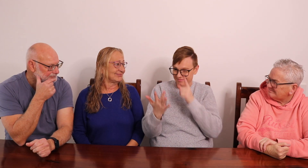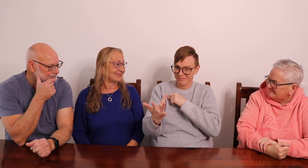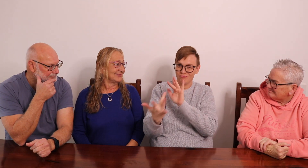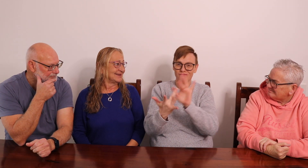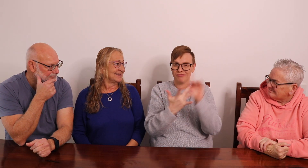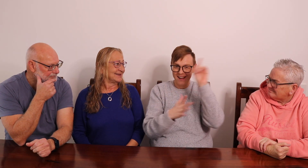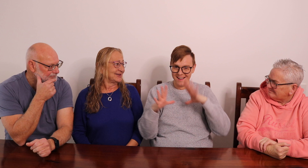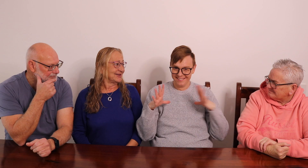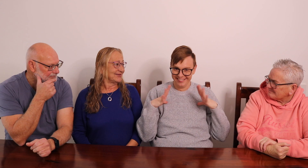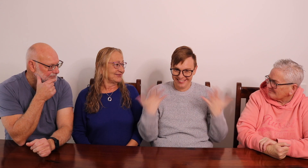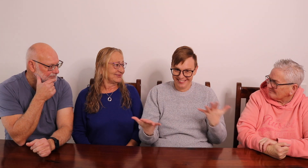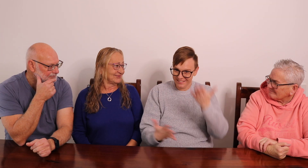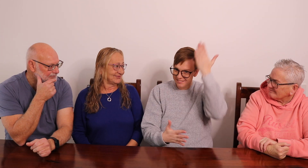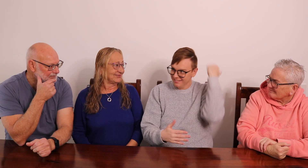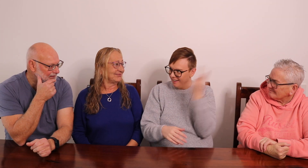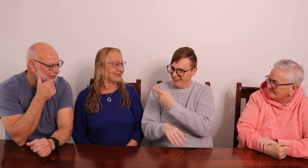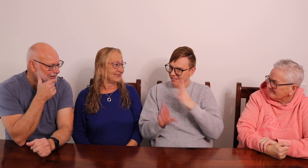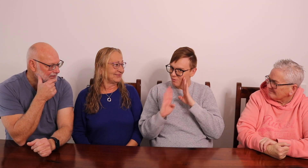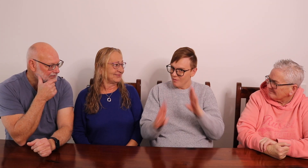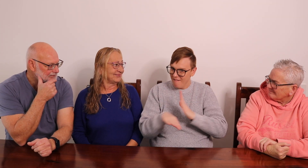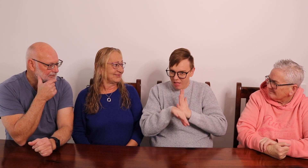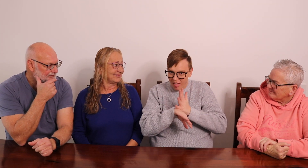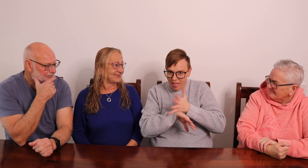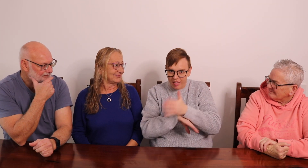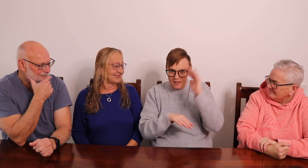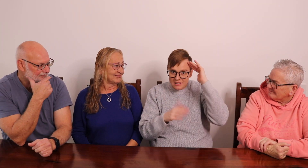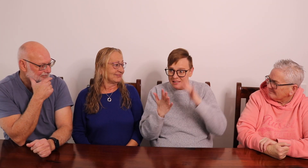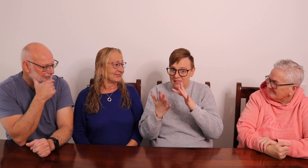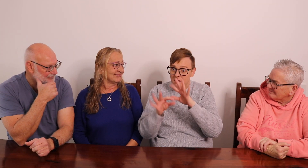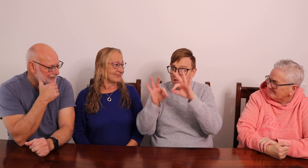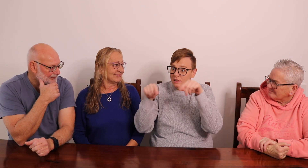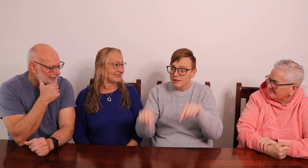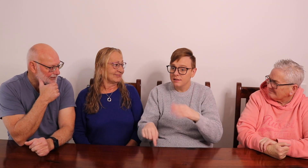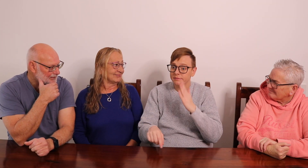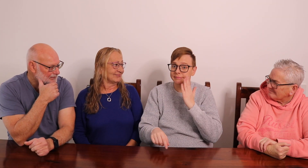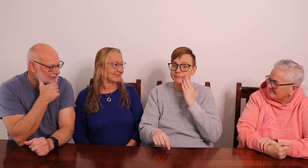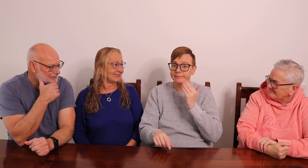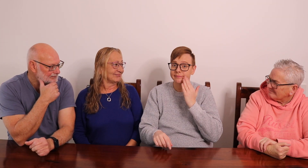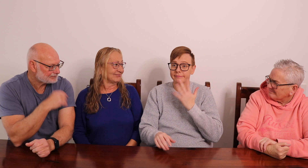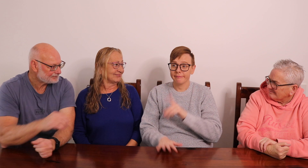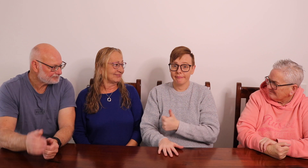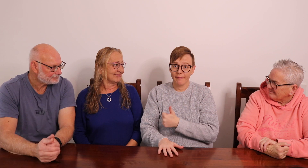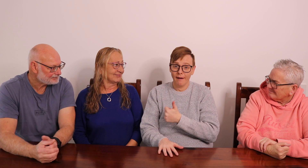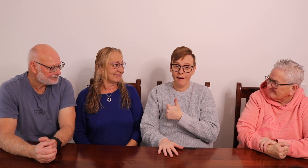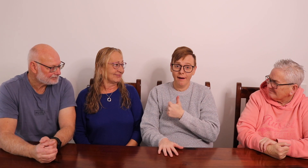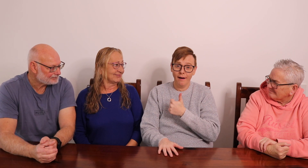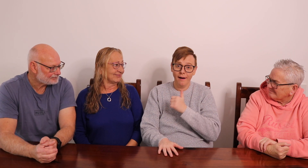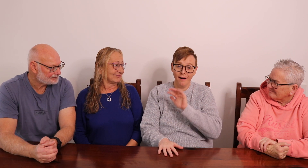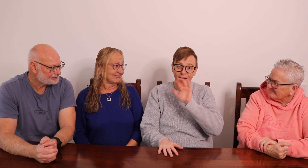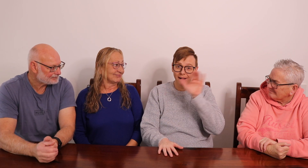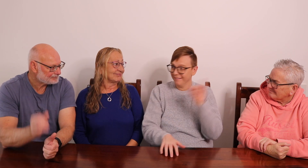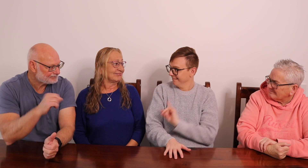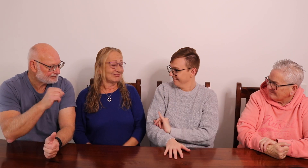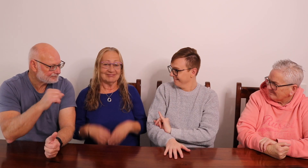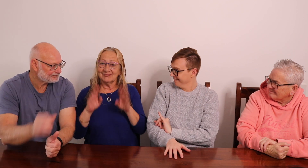D: Now my life is more easier but they were very wonderful to make it work. Meeting someone, no one show up, travel back home.